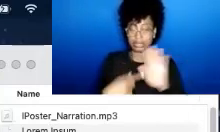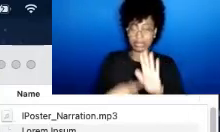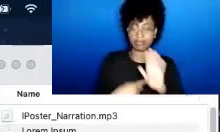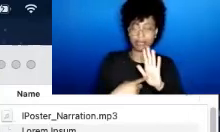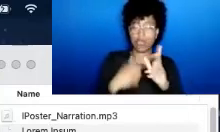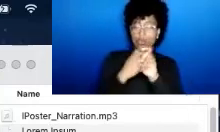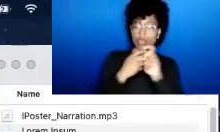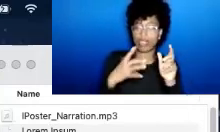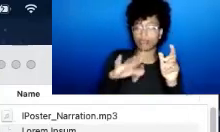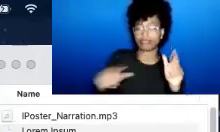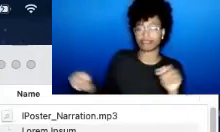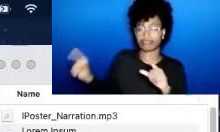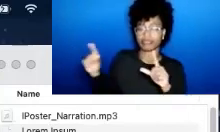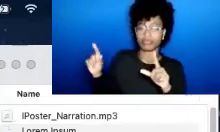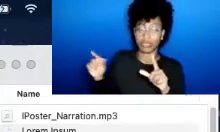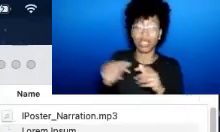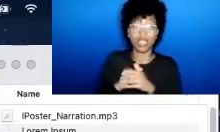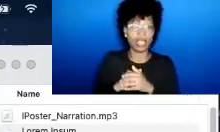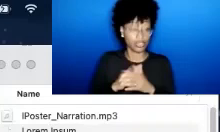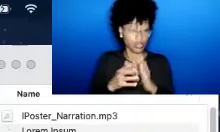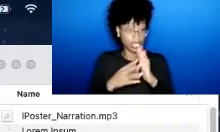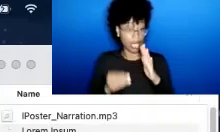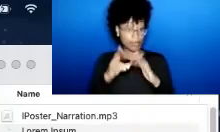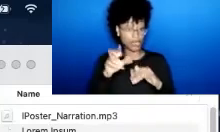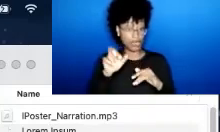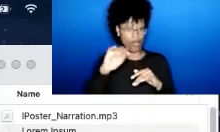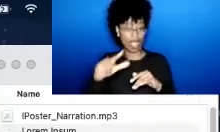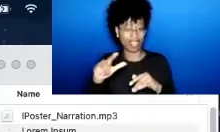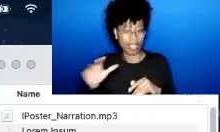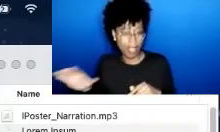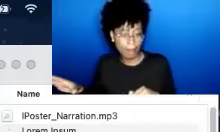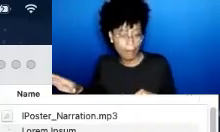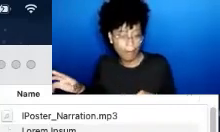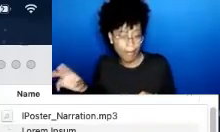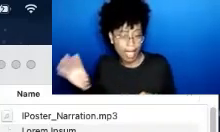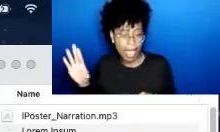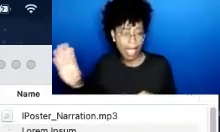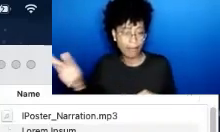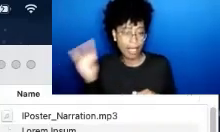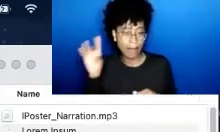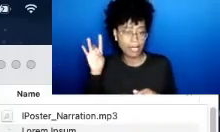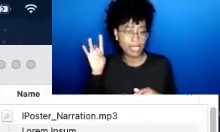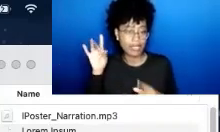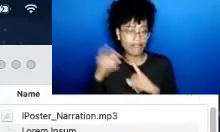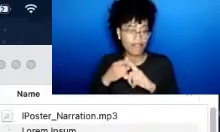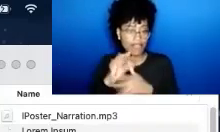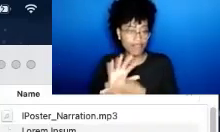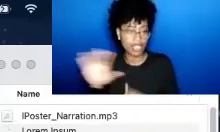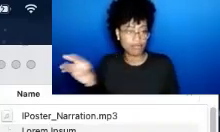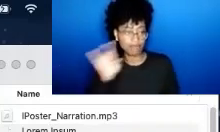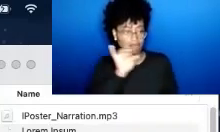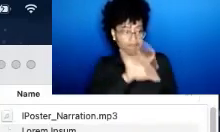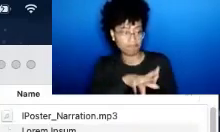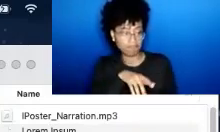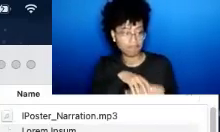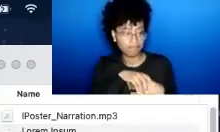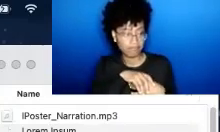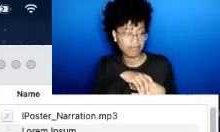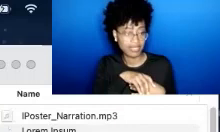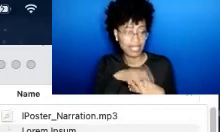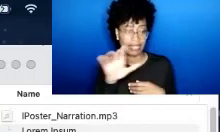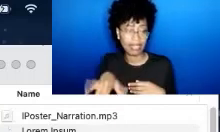URL. Which I'm doing over here, from the video 07:05:33 at it over here click okay and as